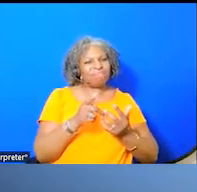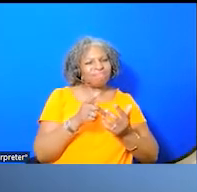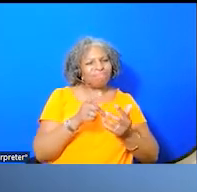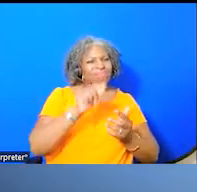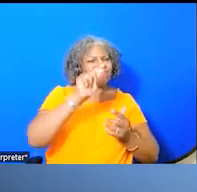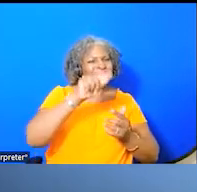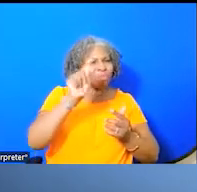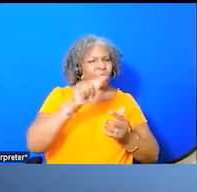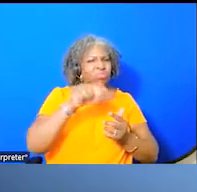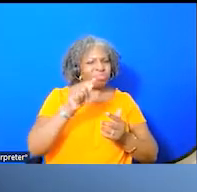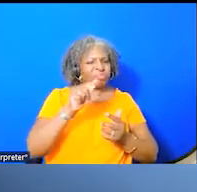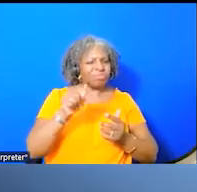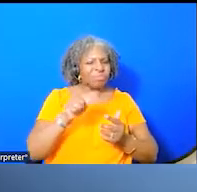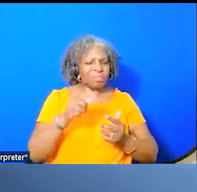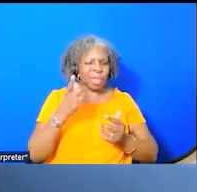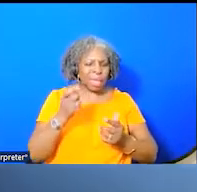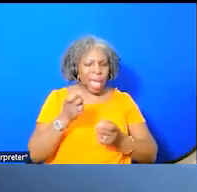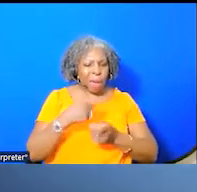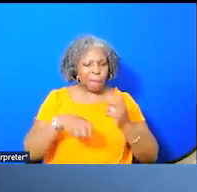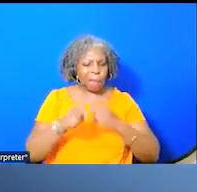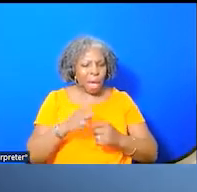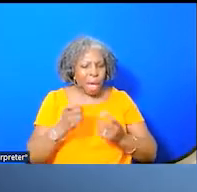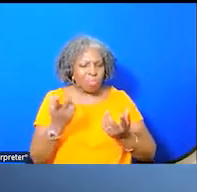But to get to regenerative design, we have to think we have to change the way that we think.